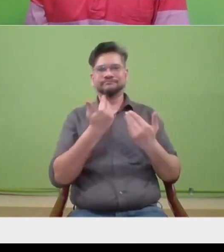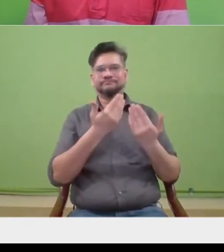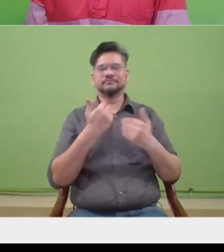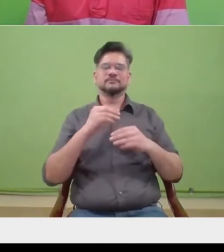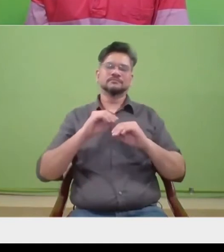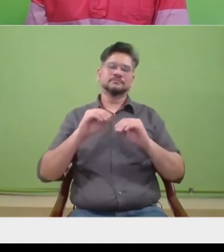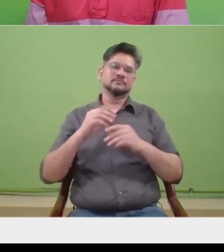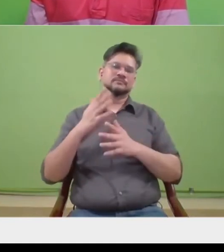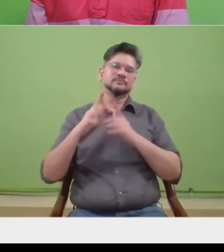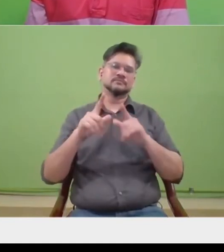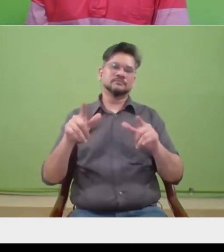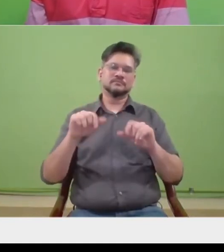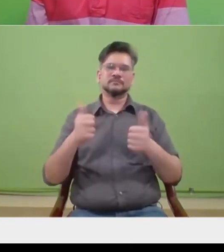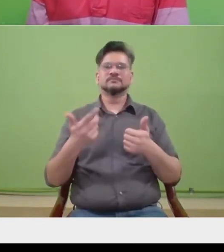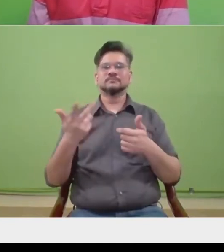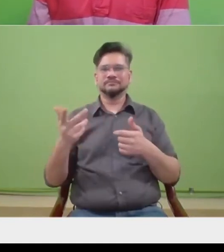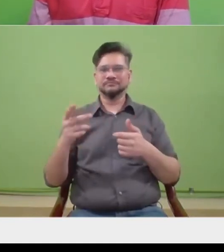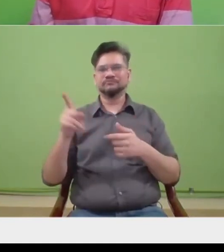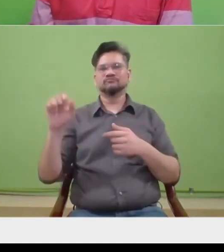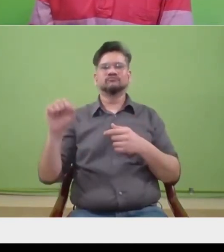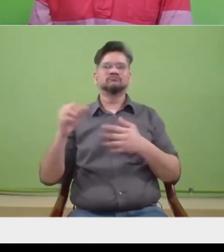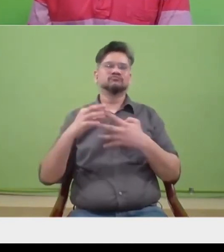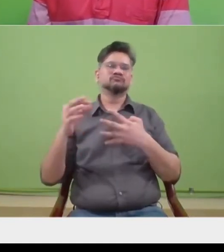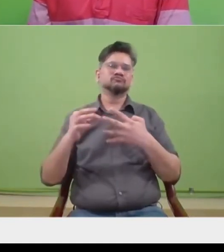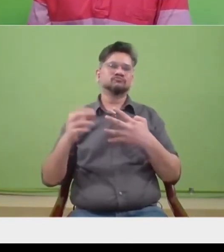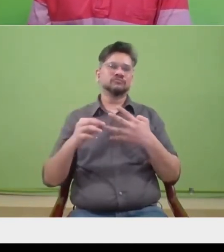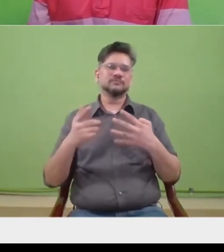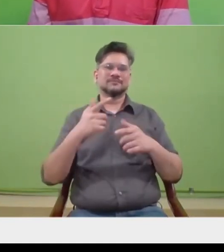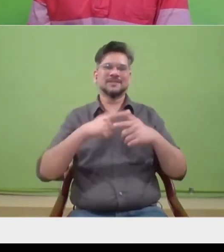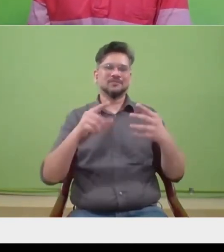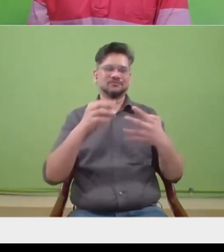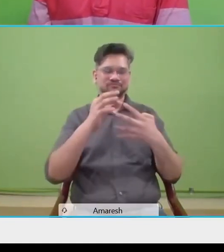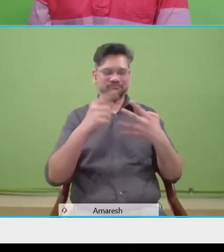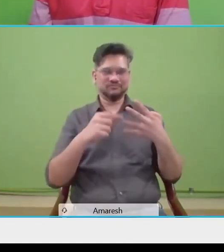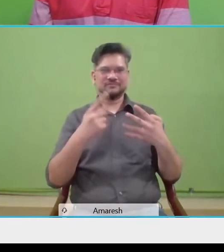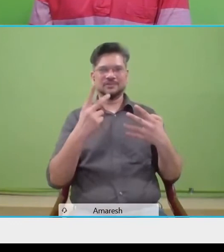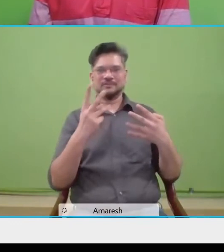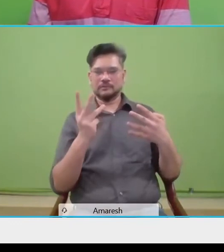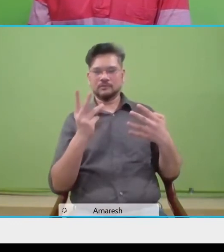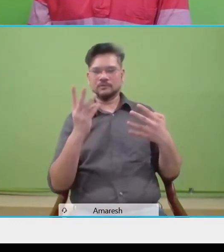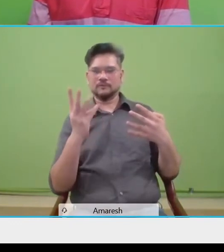sign language could be your choice of so called other language the third language formula etc